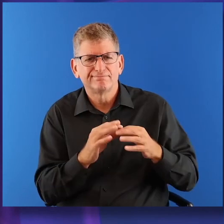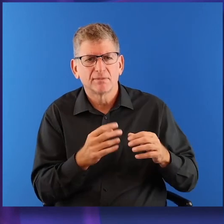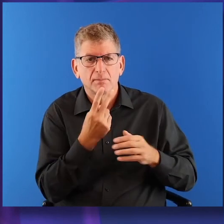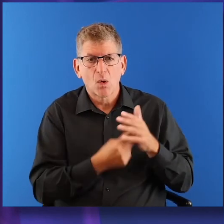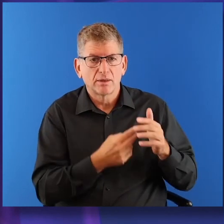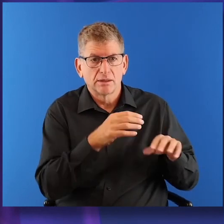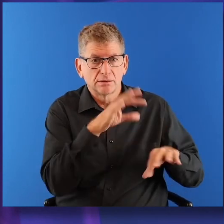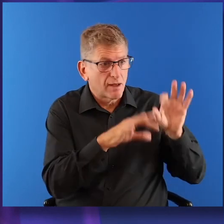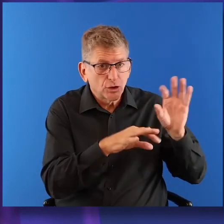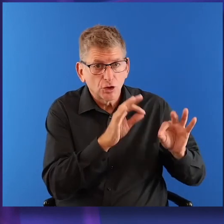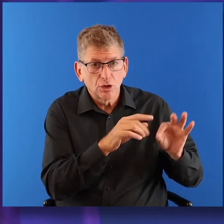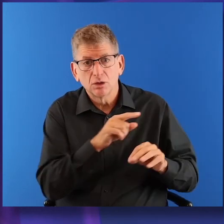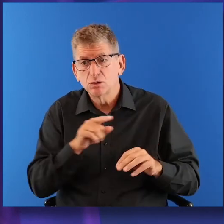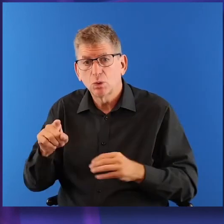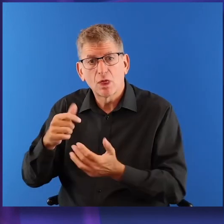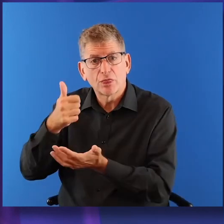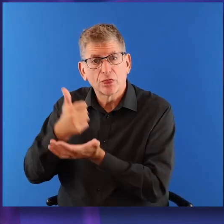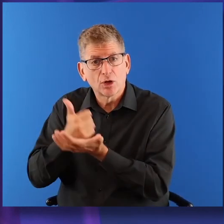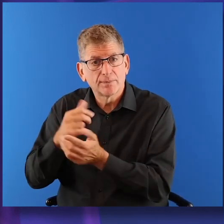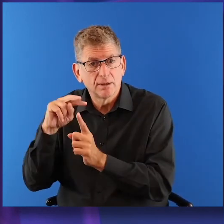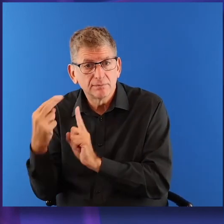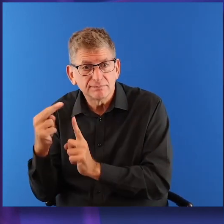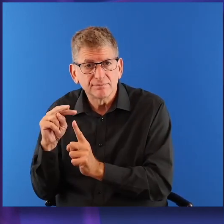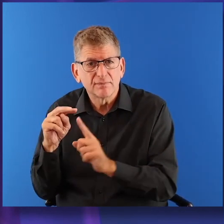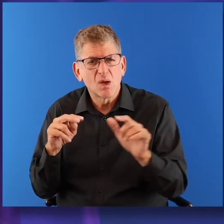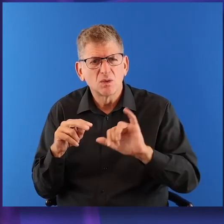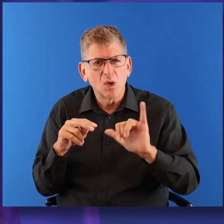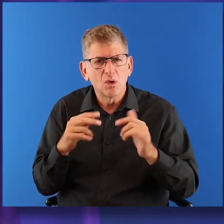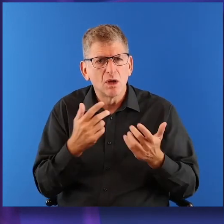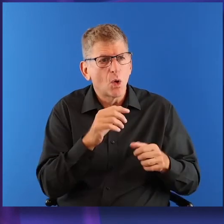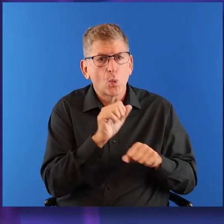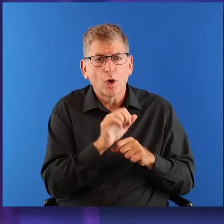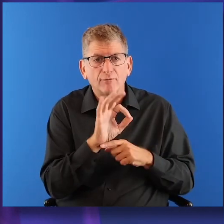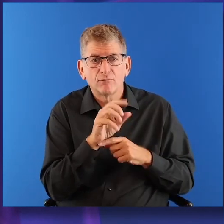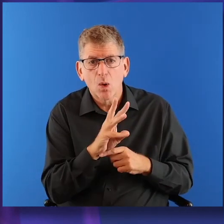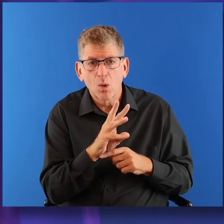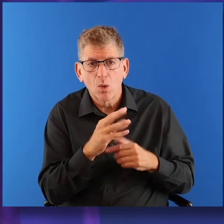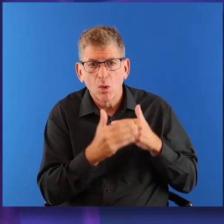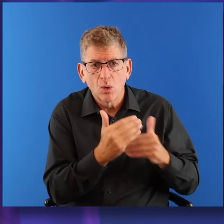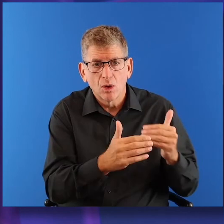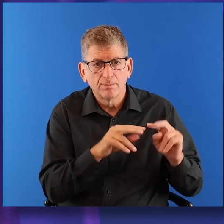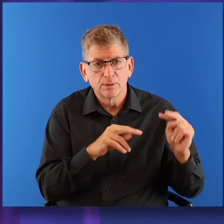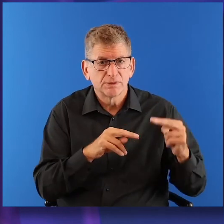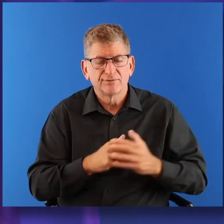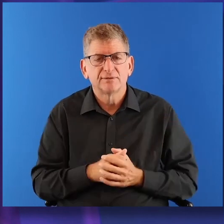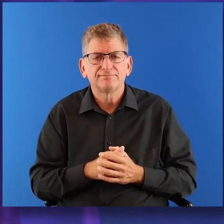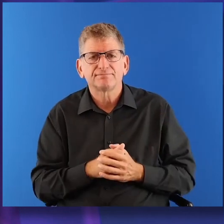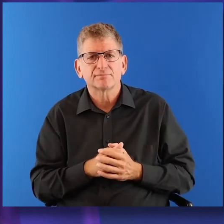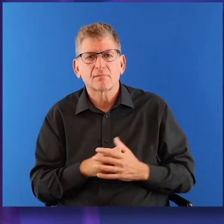from a therapeutic perspective, but then also certainly from a workflow perspective. The third is really to encourage